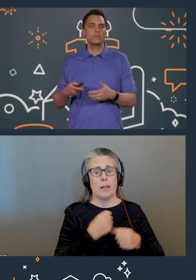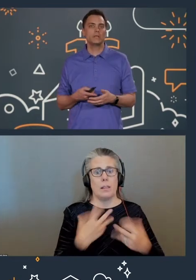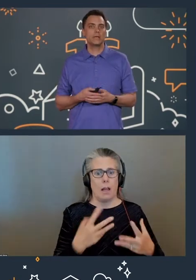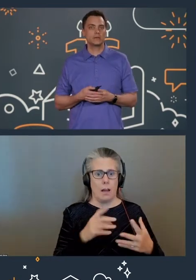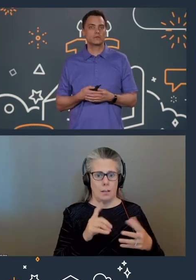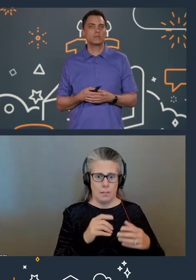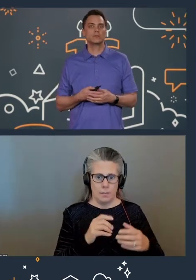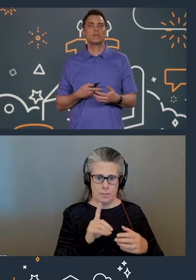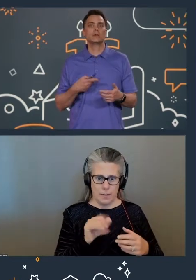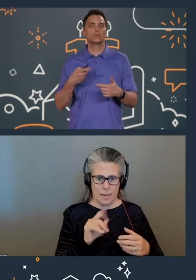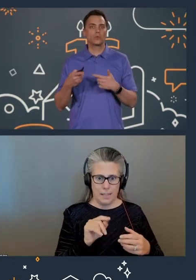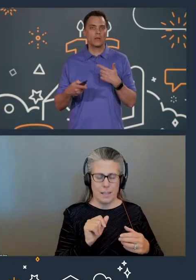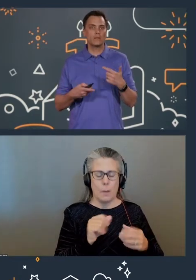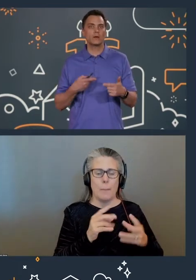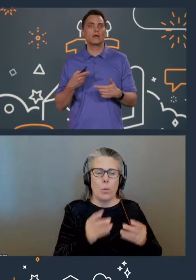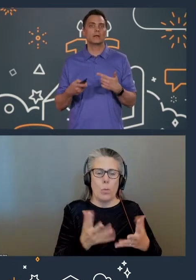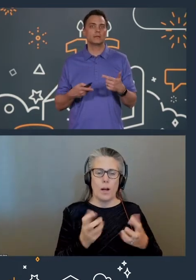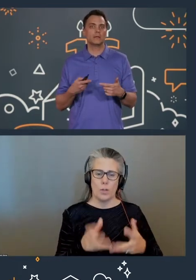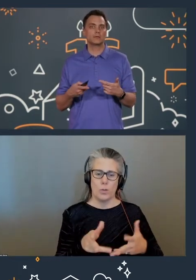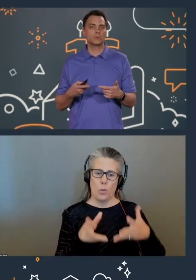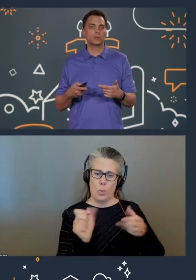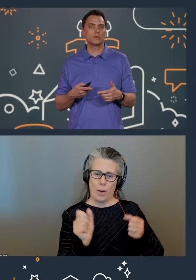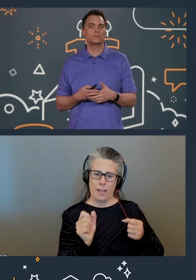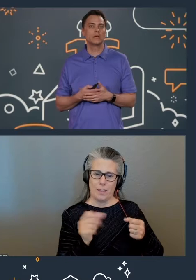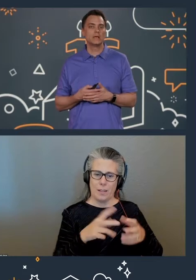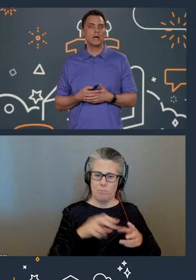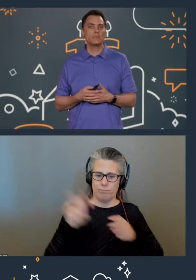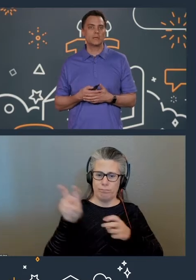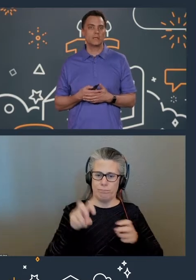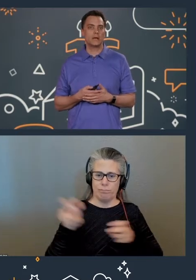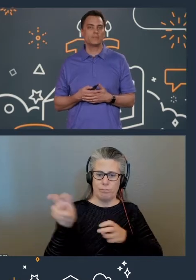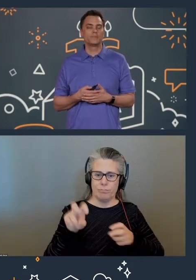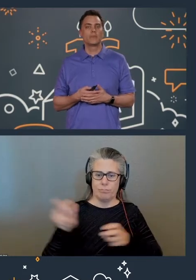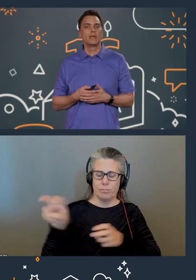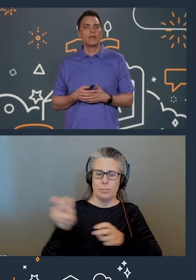up into S3 so they could run their analytics workloads up in the cloud.